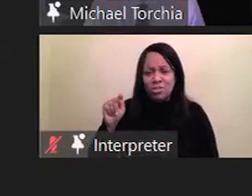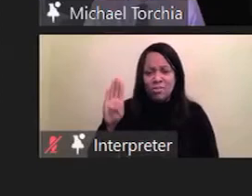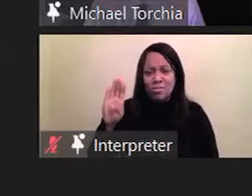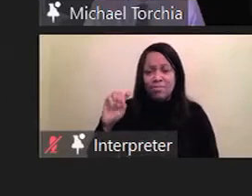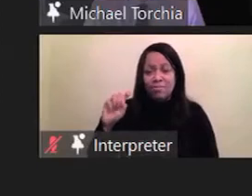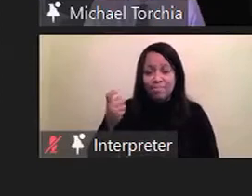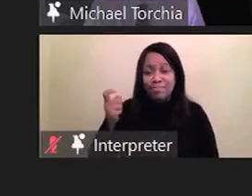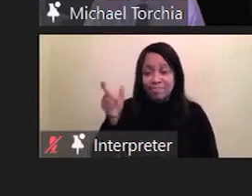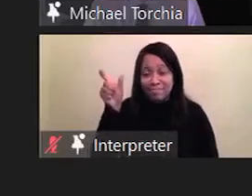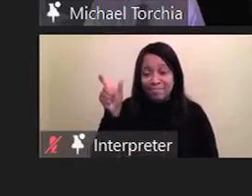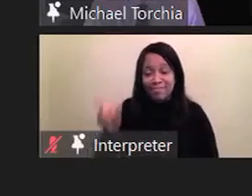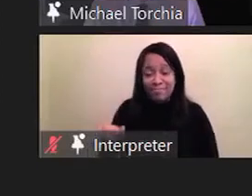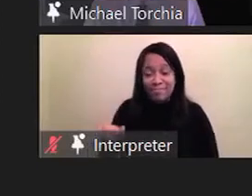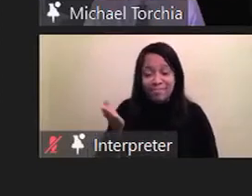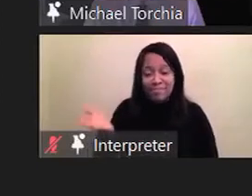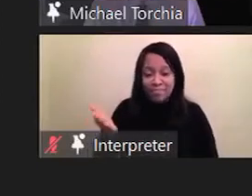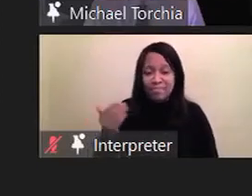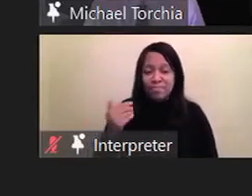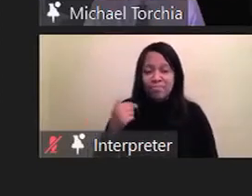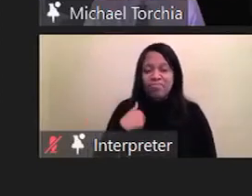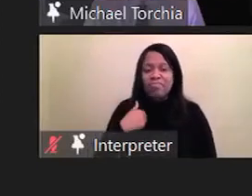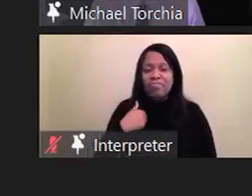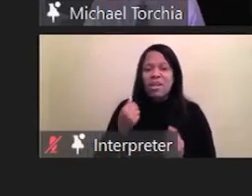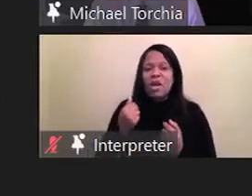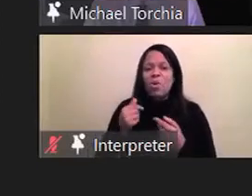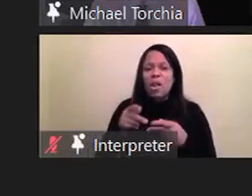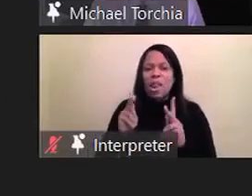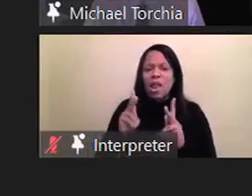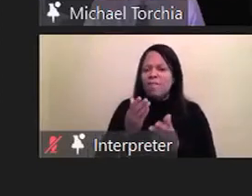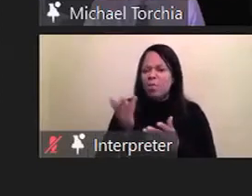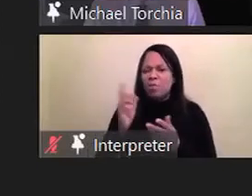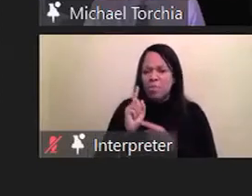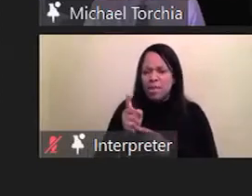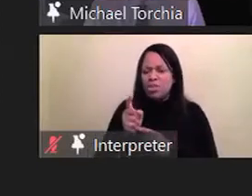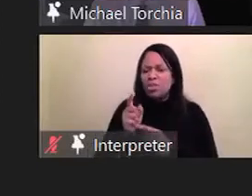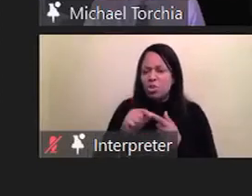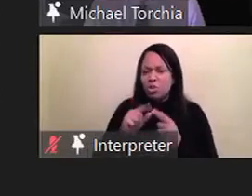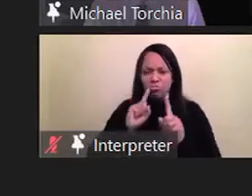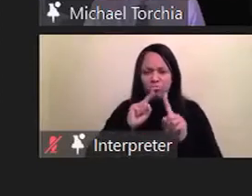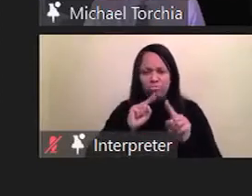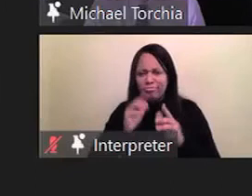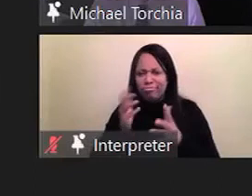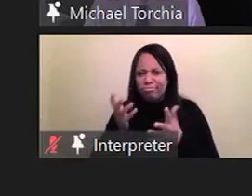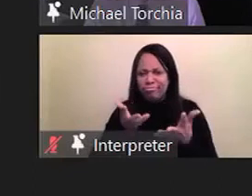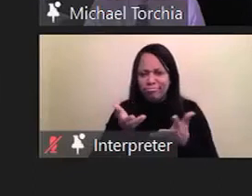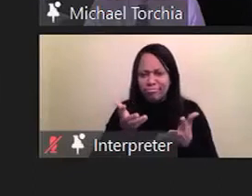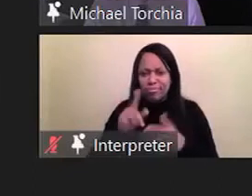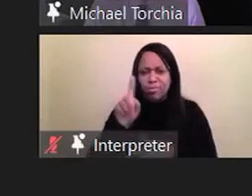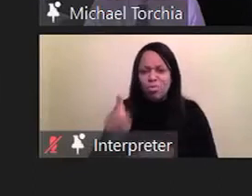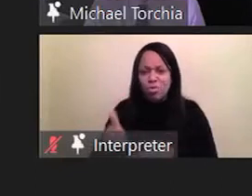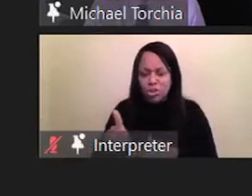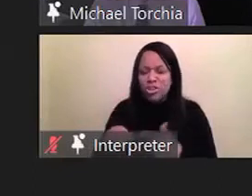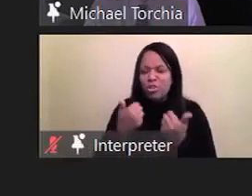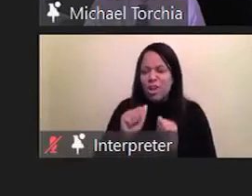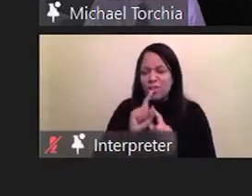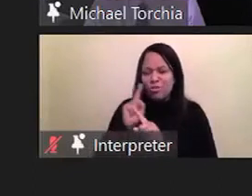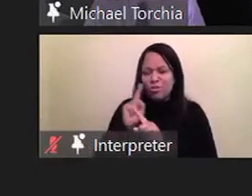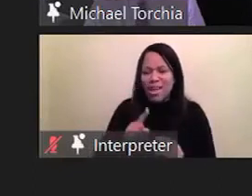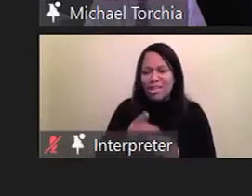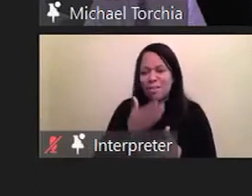And we'll allow a few minutes to handle those questions and try to answer them as best we can.